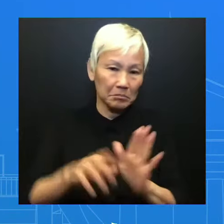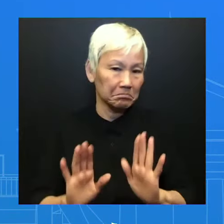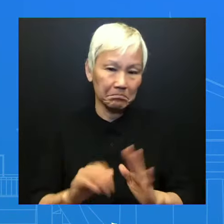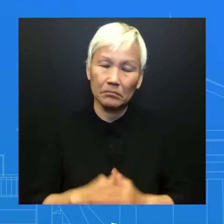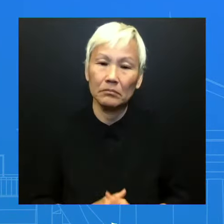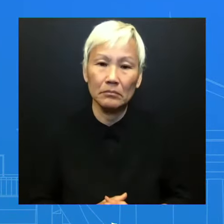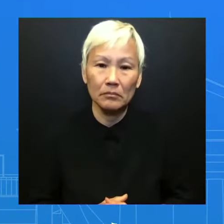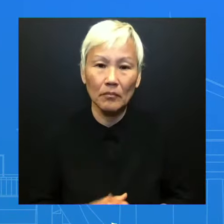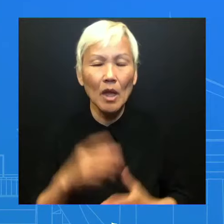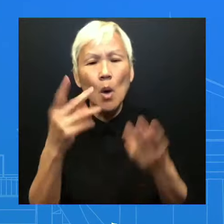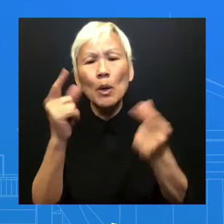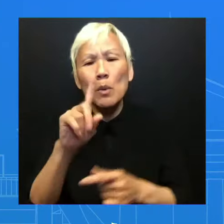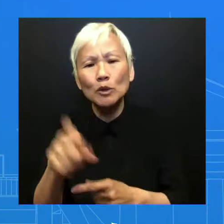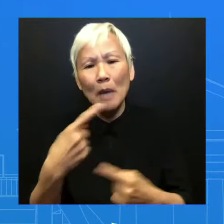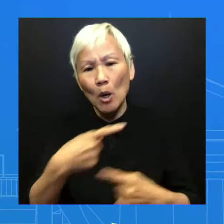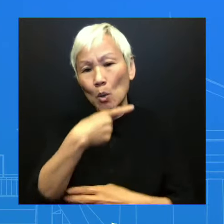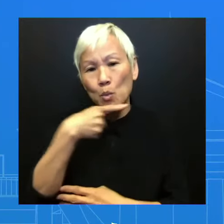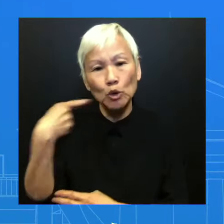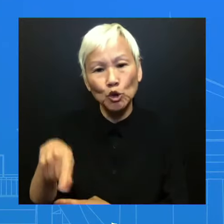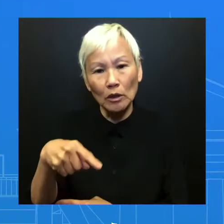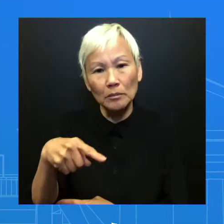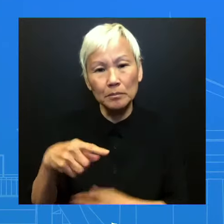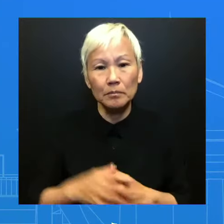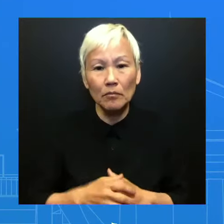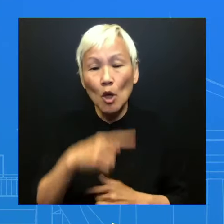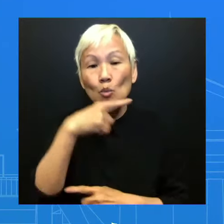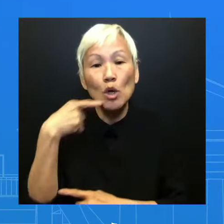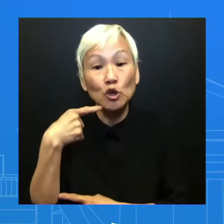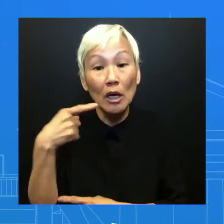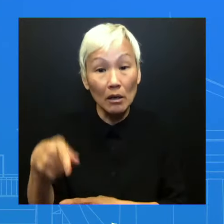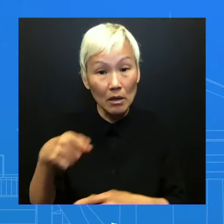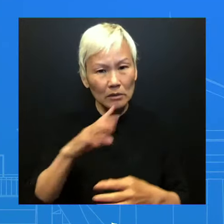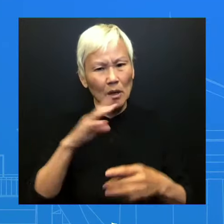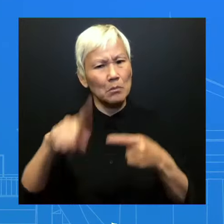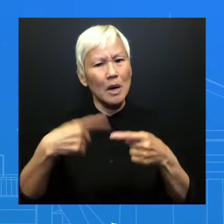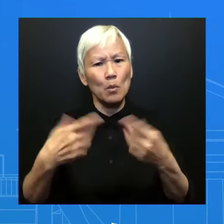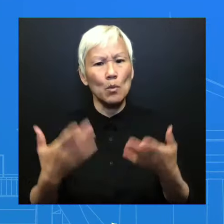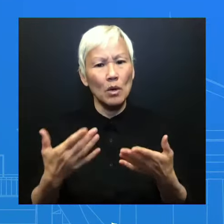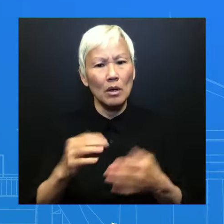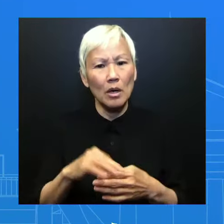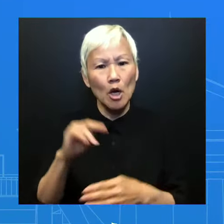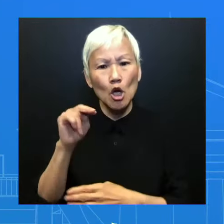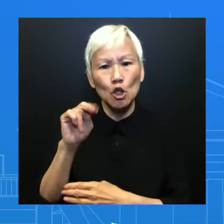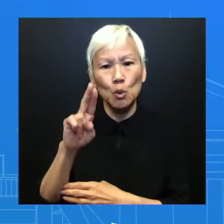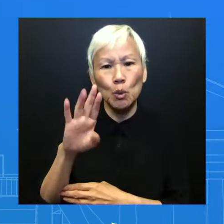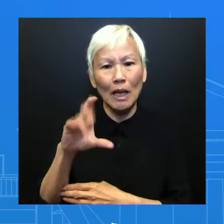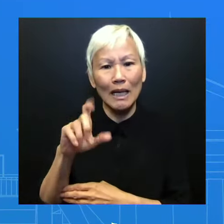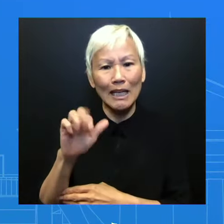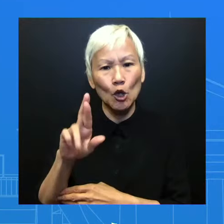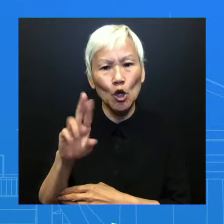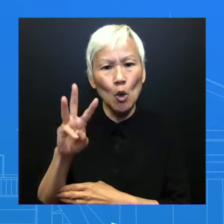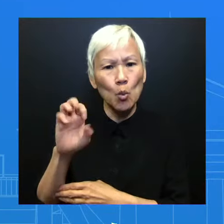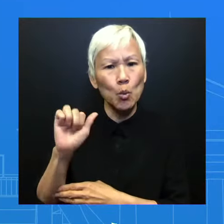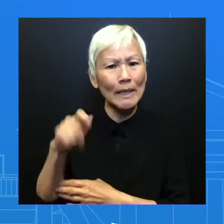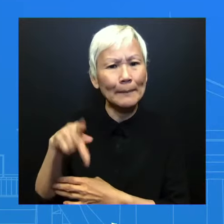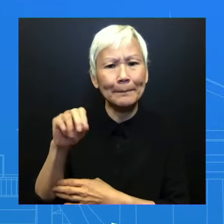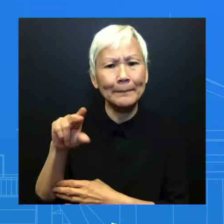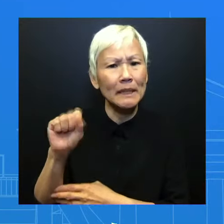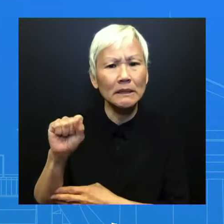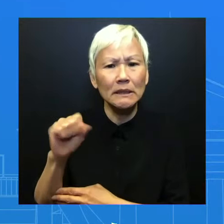with a plan to deploy tactical nuclear weapons in Belarus. This is the first such deployment since -- since 1991.